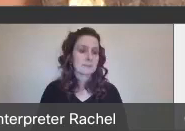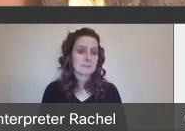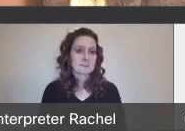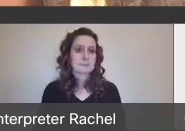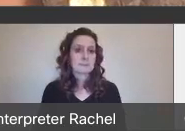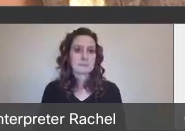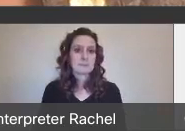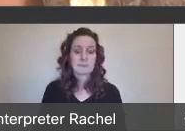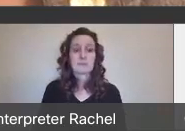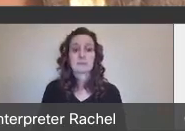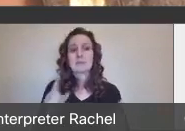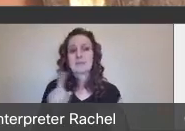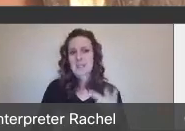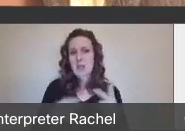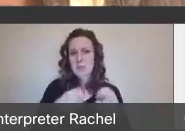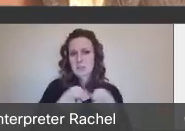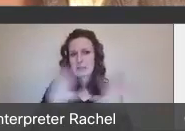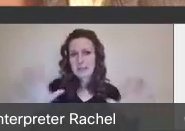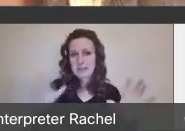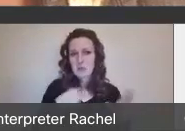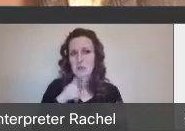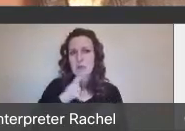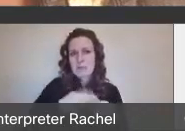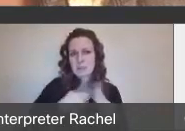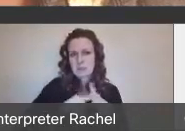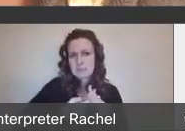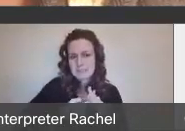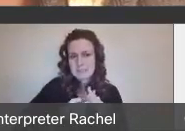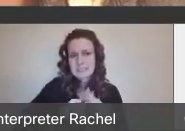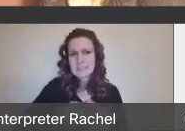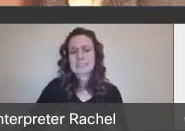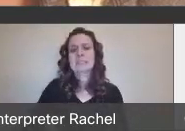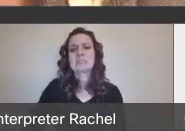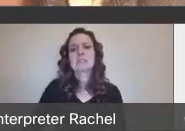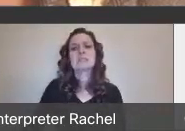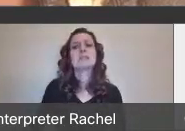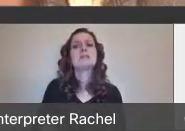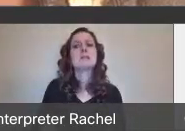[Reporter] And then just to be clear on something that you mentioned to begin in the beginning. You are caught